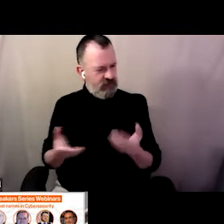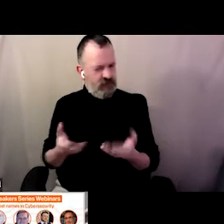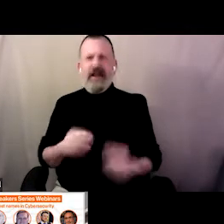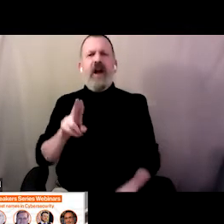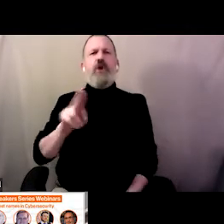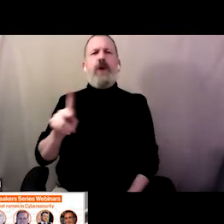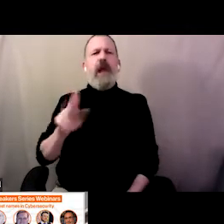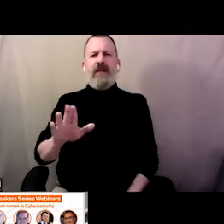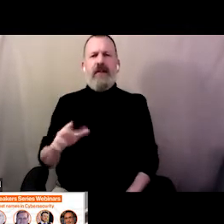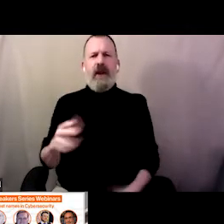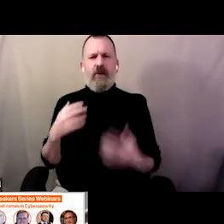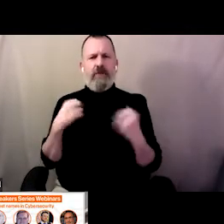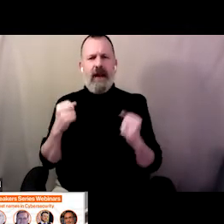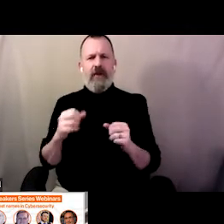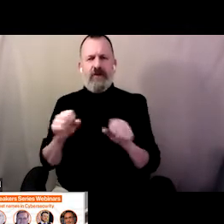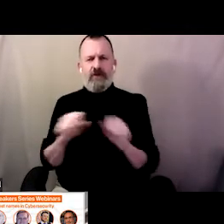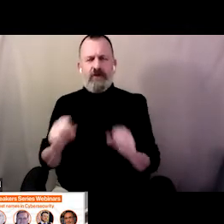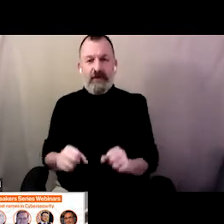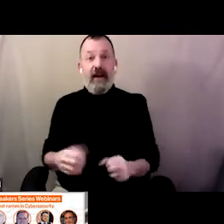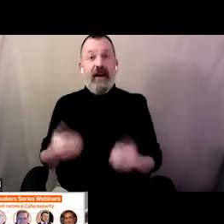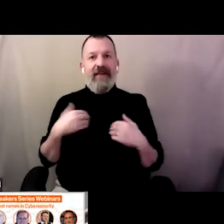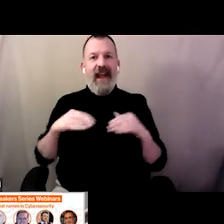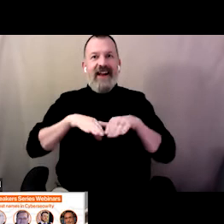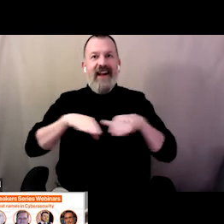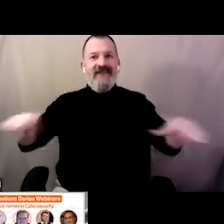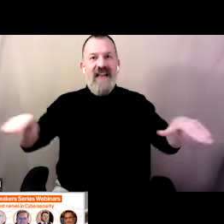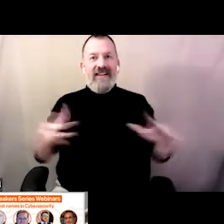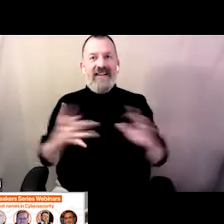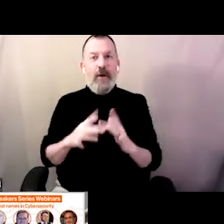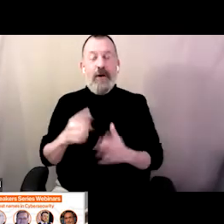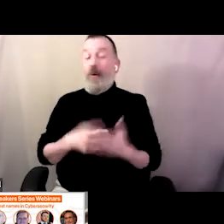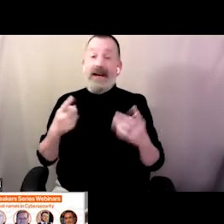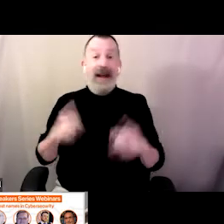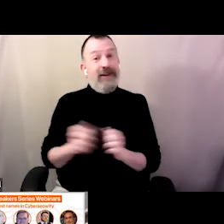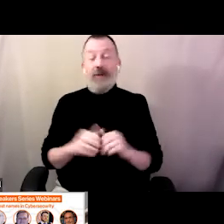CalebBarlow: But they had a flat network. And what happens with flat networks during ransomware